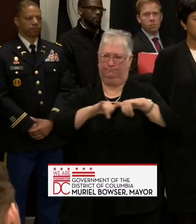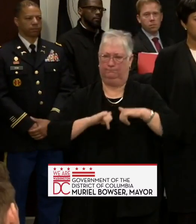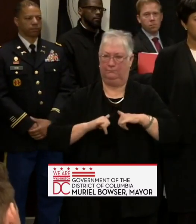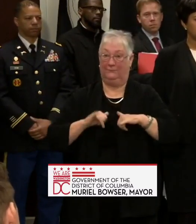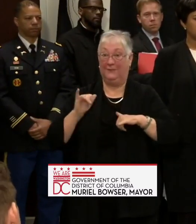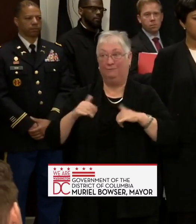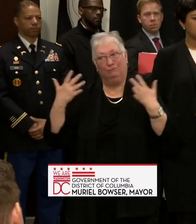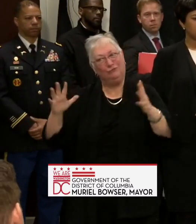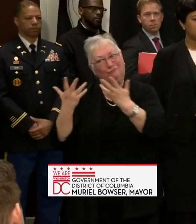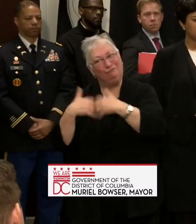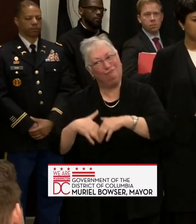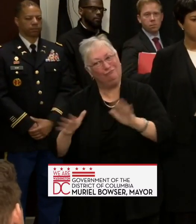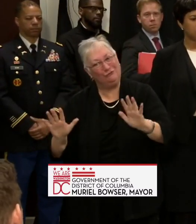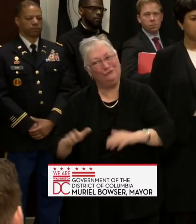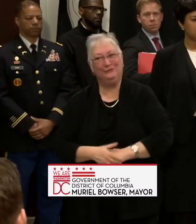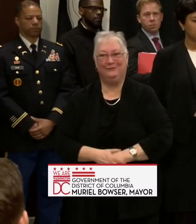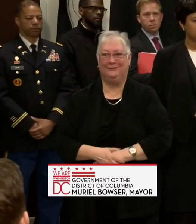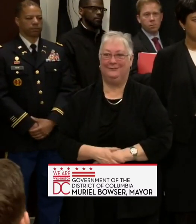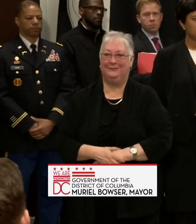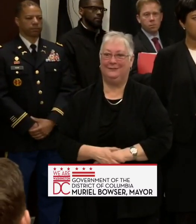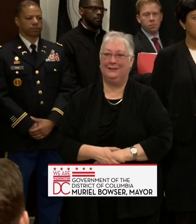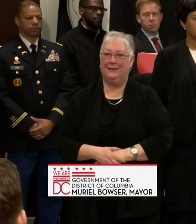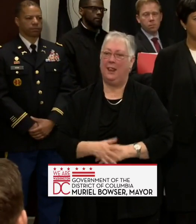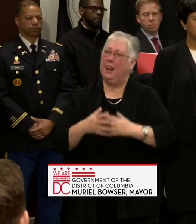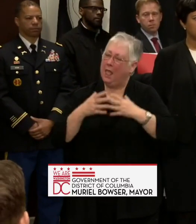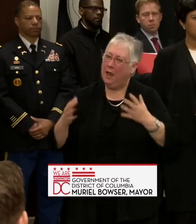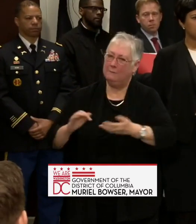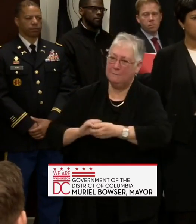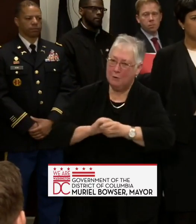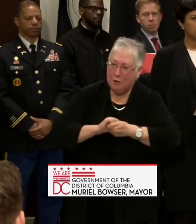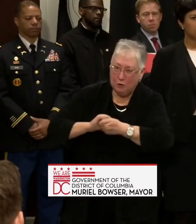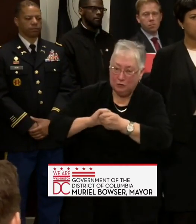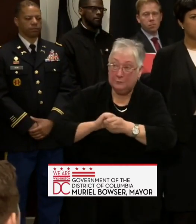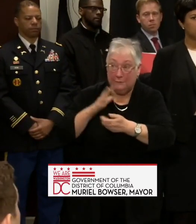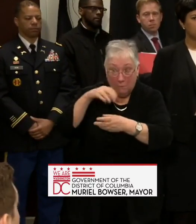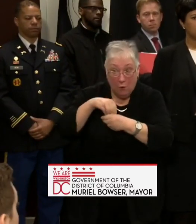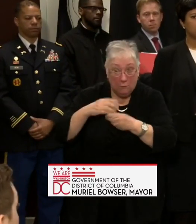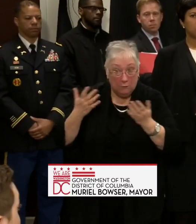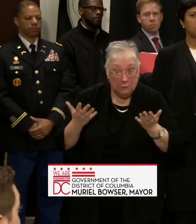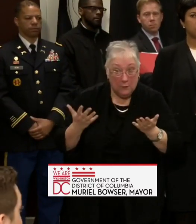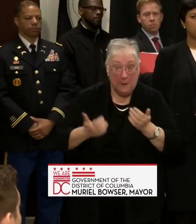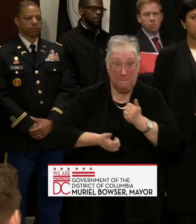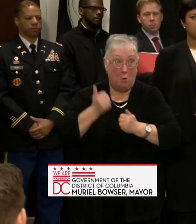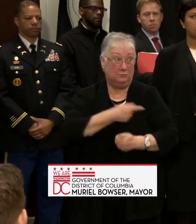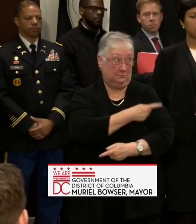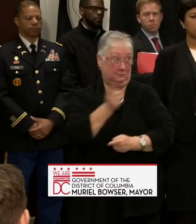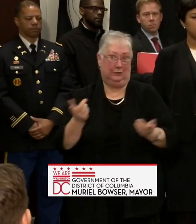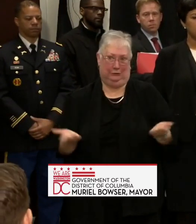THERE ARE MANY PARTNERS INVOLVED IN THIS PLANNING. MANY OF WHOM ARE REPRESENTED IN THE ROOM HERE TODAY, AND AS WELL